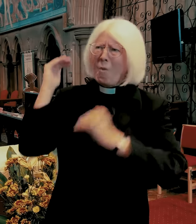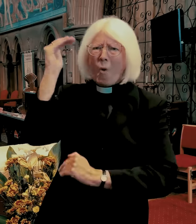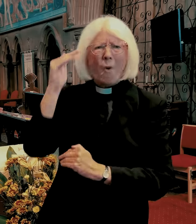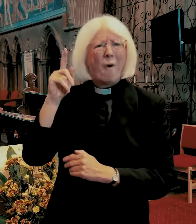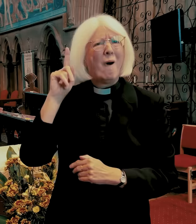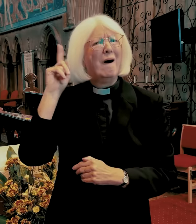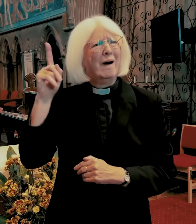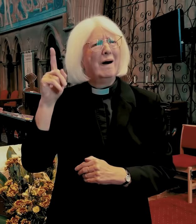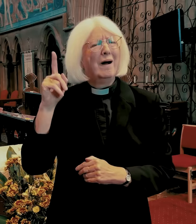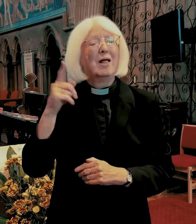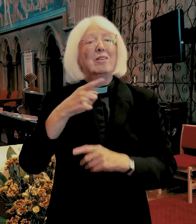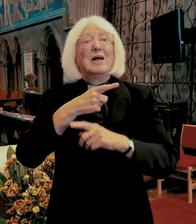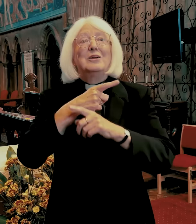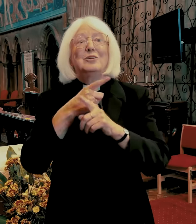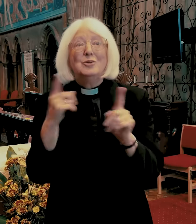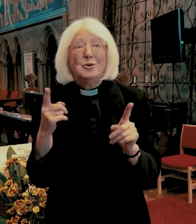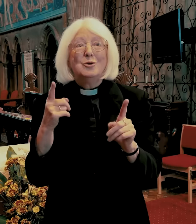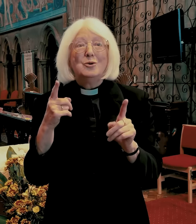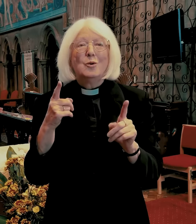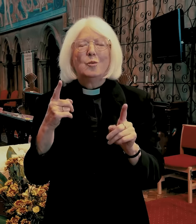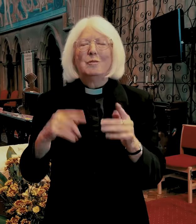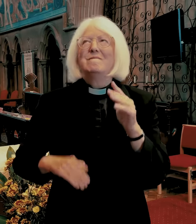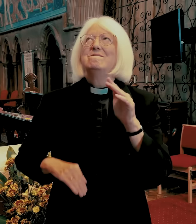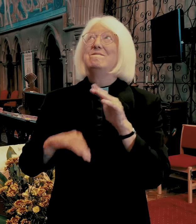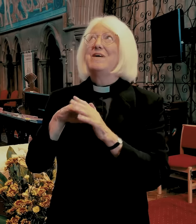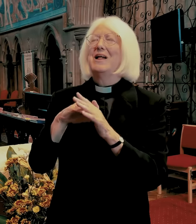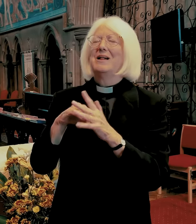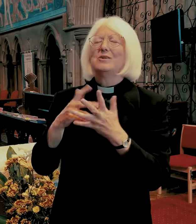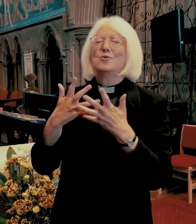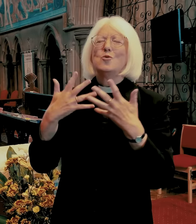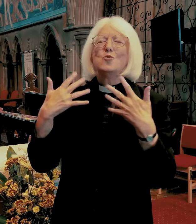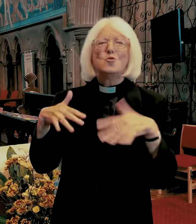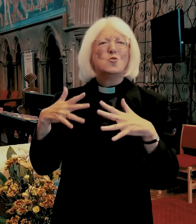that you may be filled to the measure of all the fullness of God.